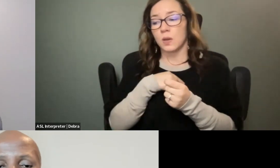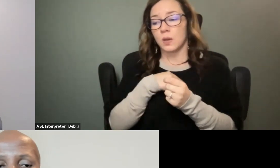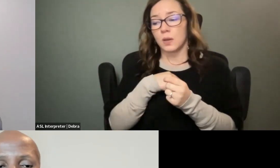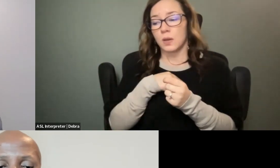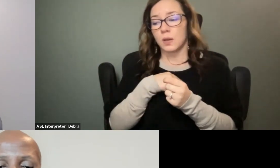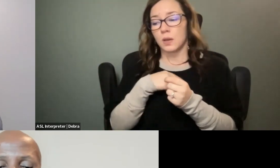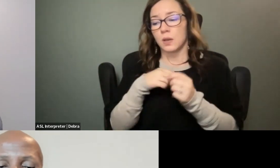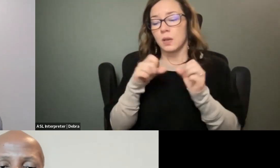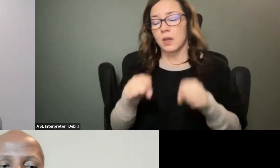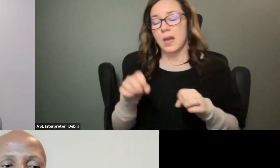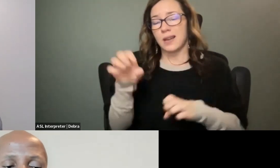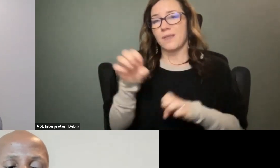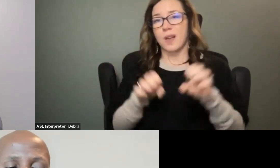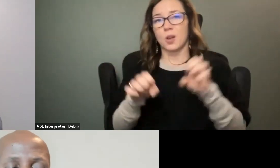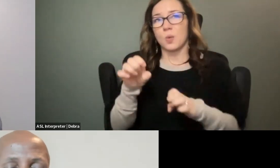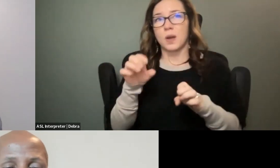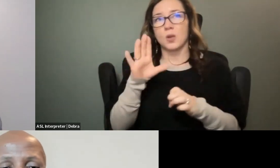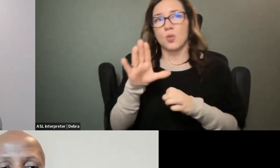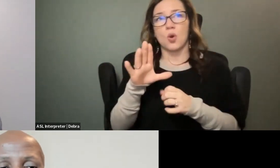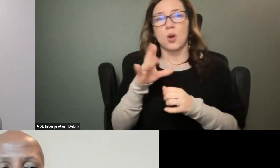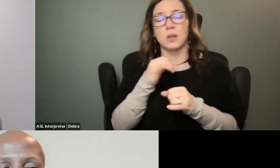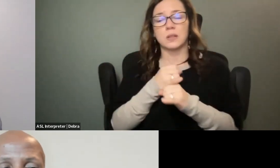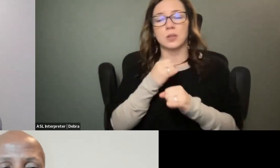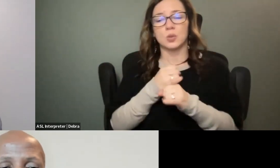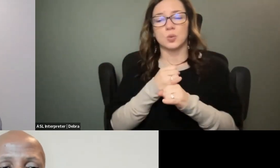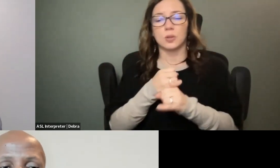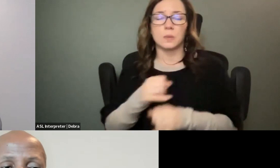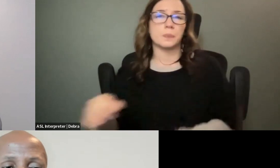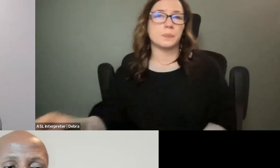evaluate your situation and give you an answer